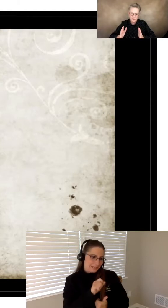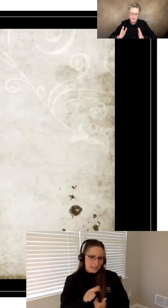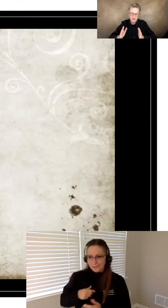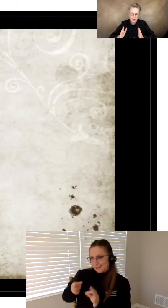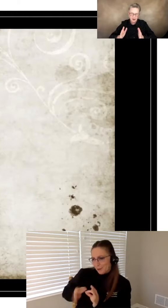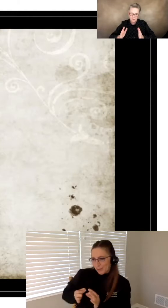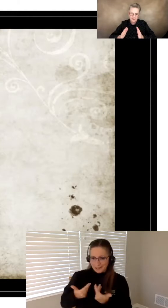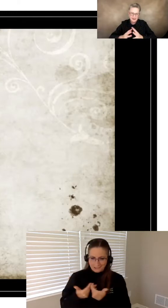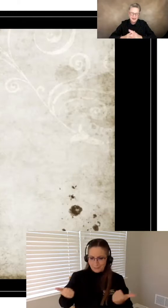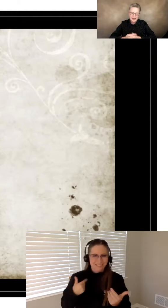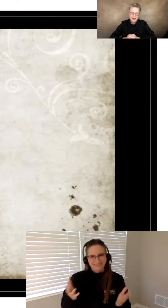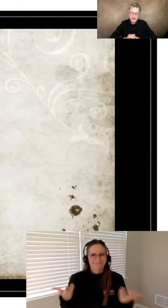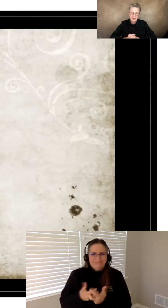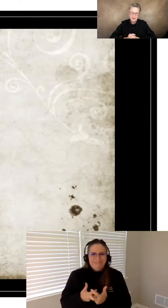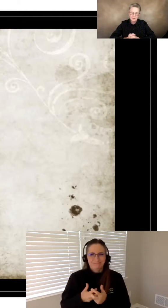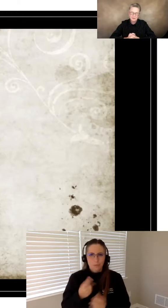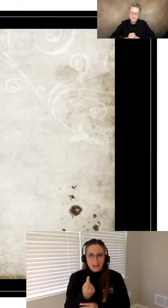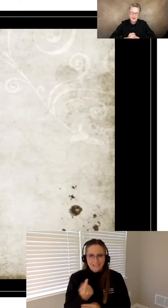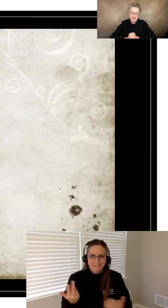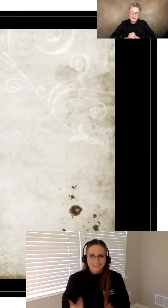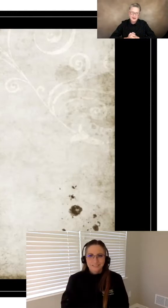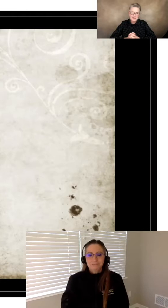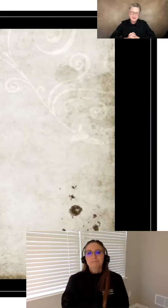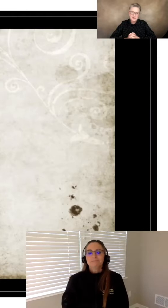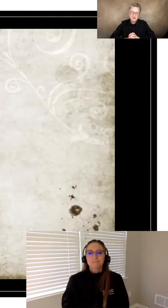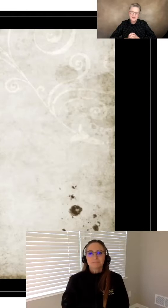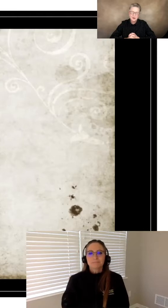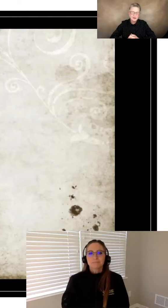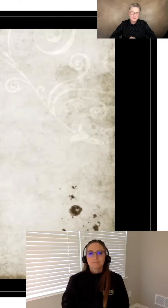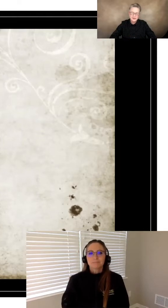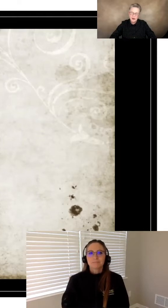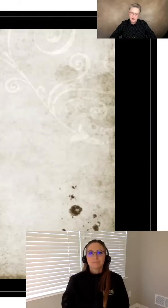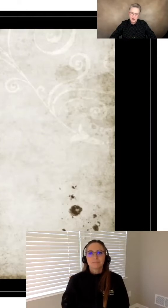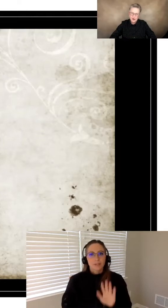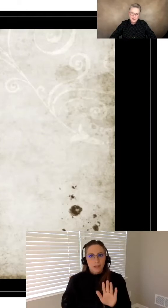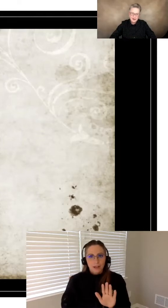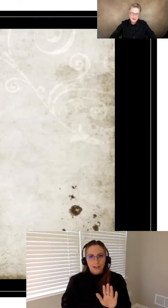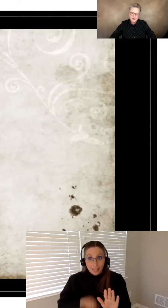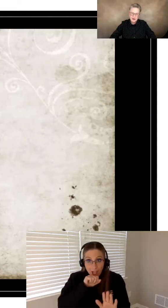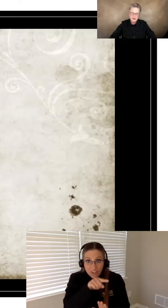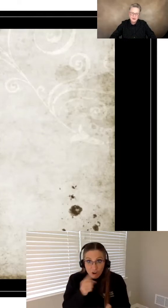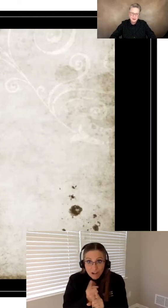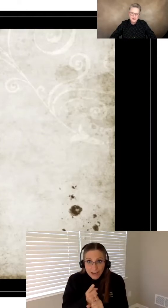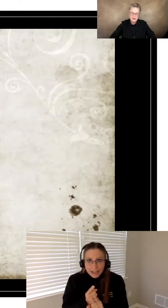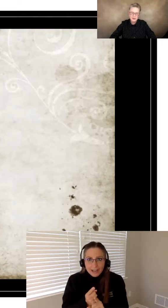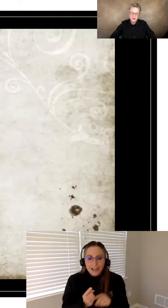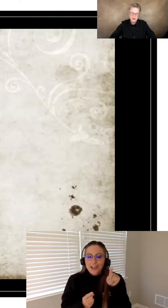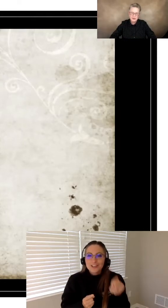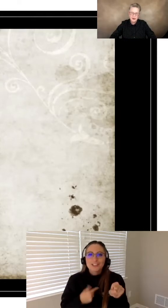at the time and it was interesting, don't you just love her is she not just the sweetest lady